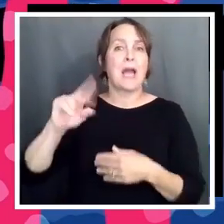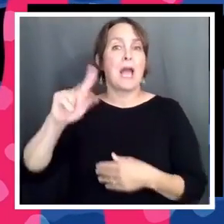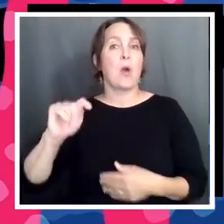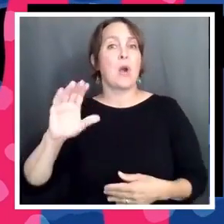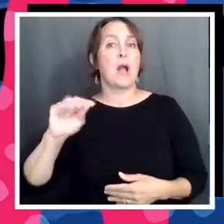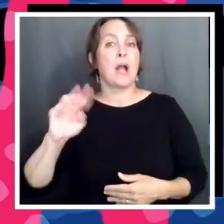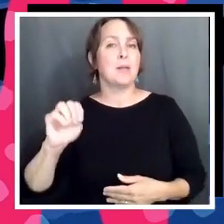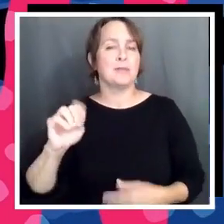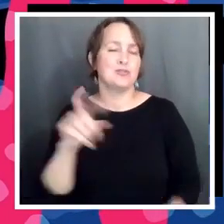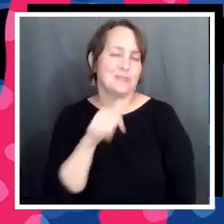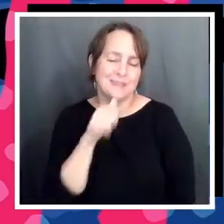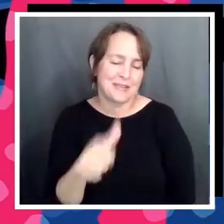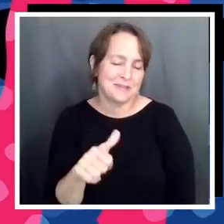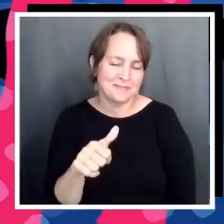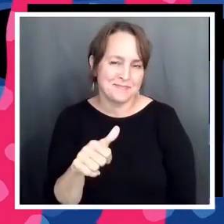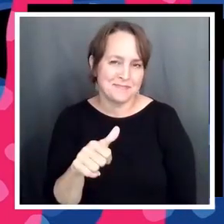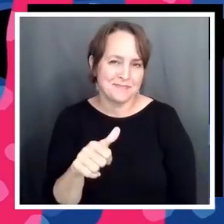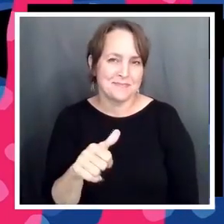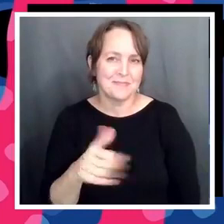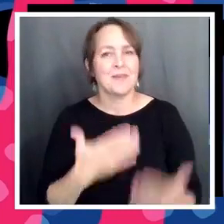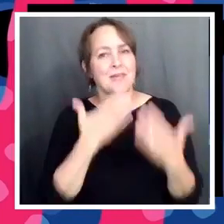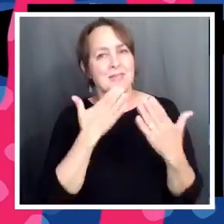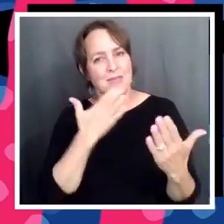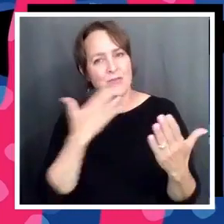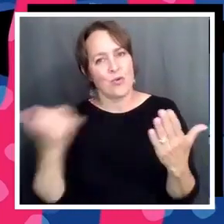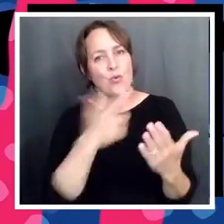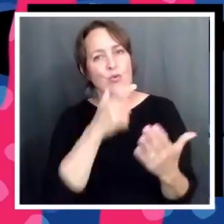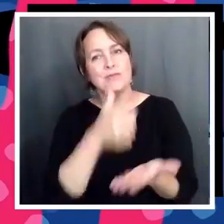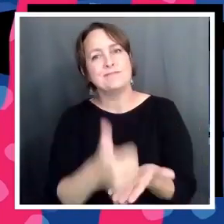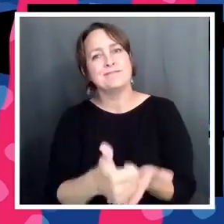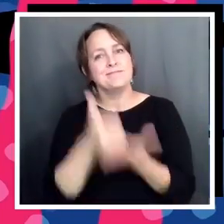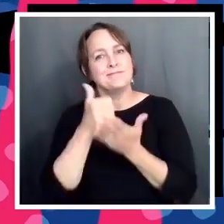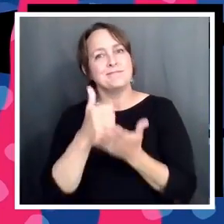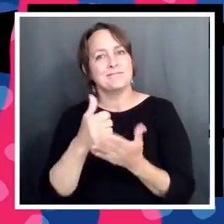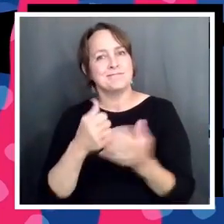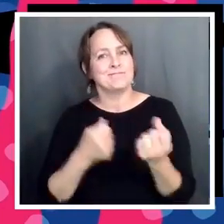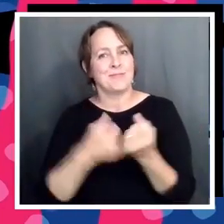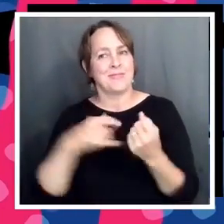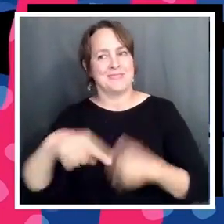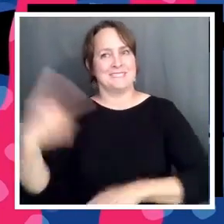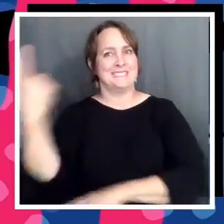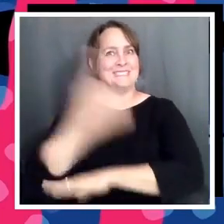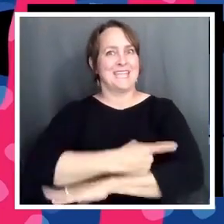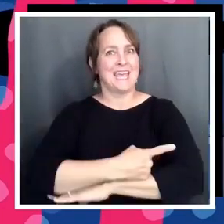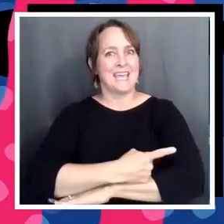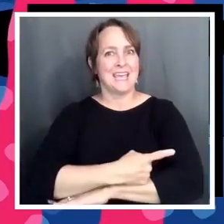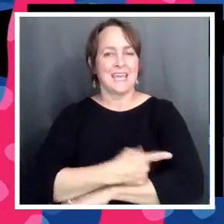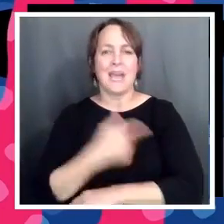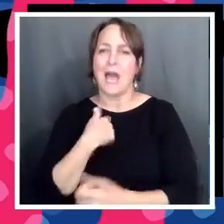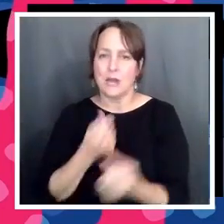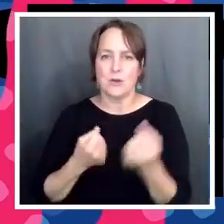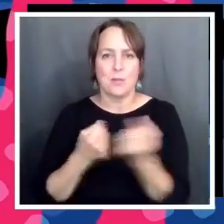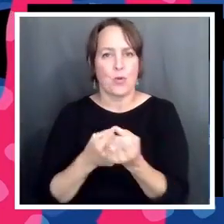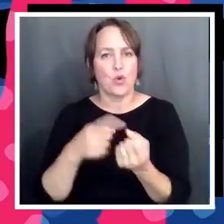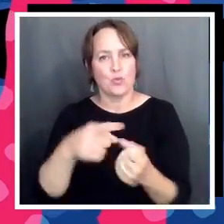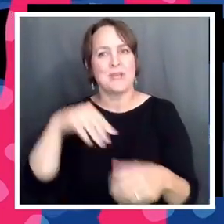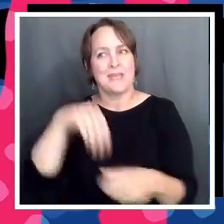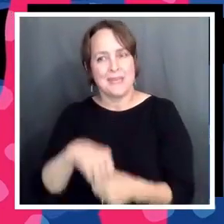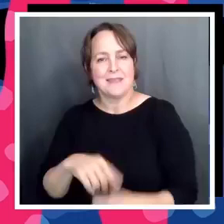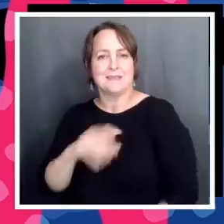GEORGIA AND THIS NATION. IN A COUNTRY LIKE THE UNITED STATES, THE PARENTS INCOME SHOULD NOT DETERMINE A CHILD'S OUTCOME.